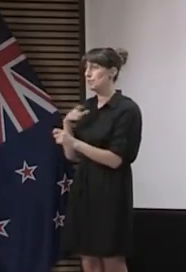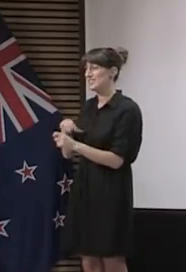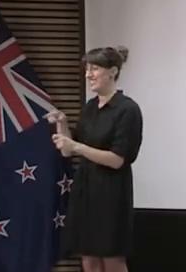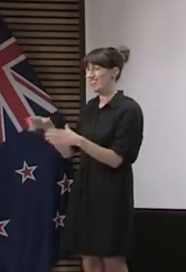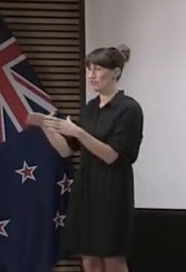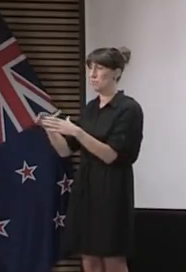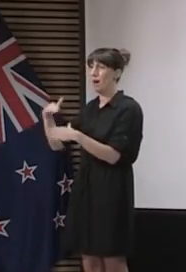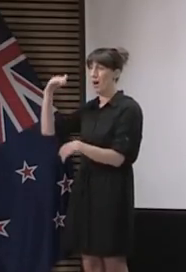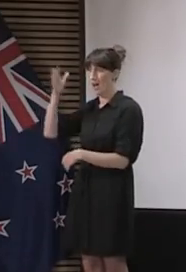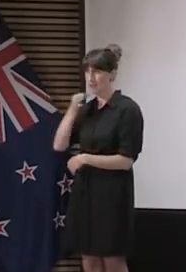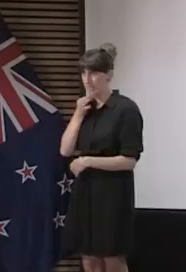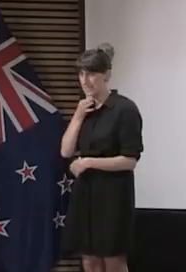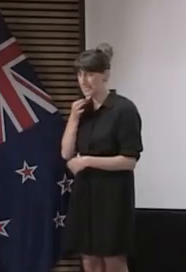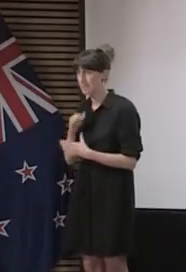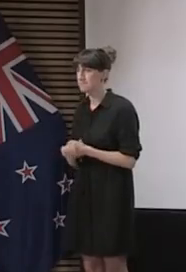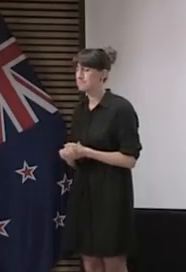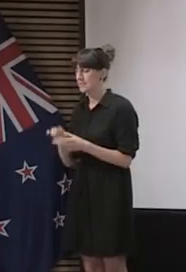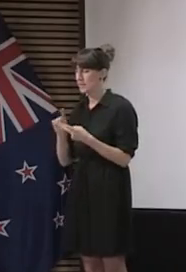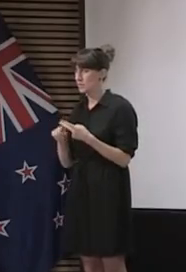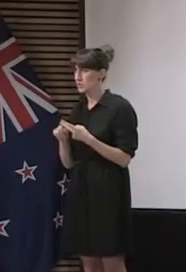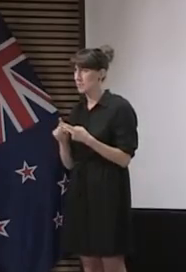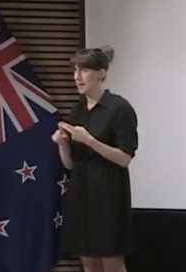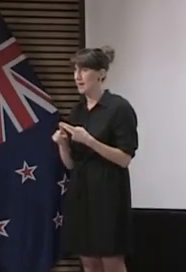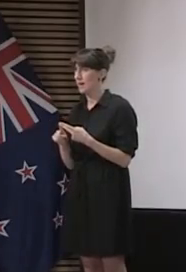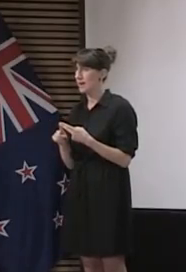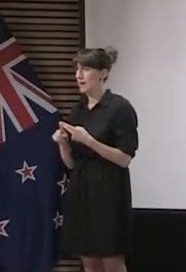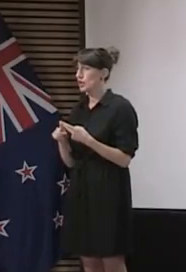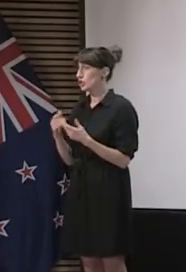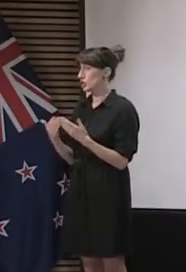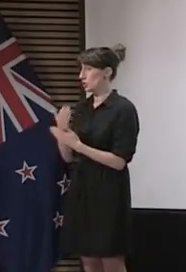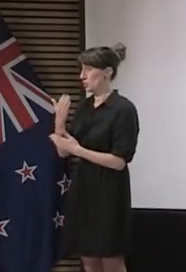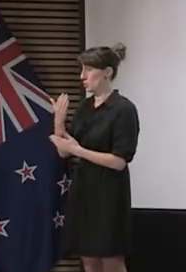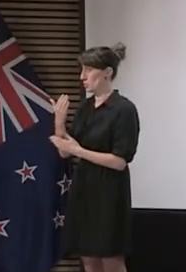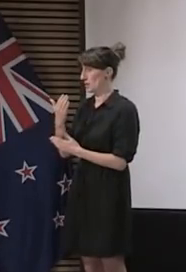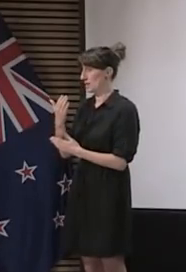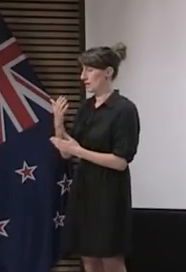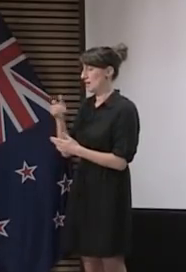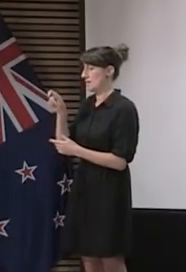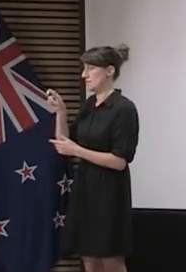Onthe issue of what happens topeople, residents going intoor going back into agedresidential